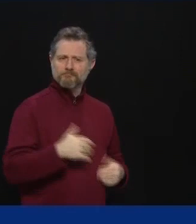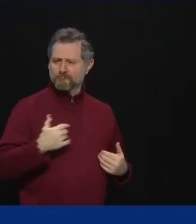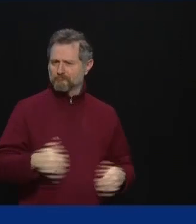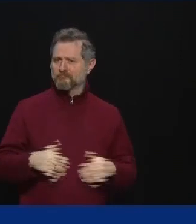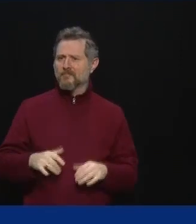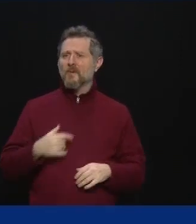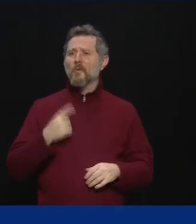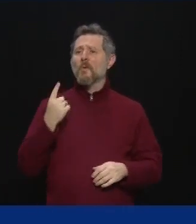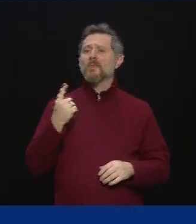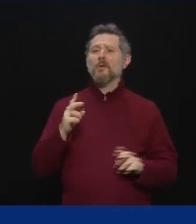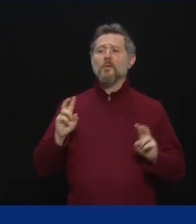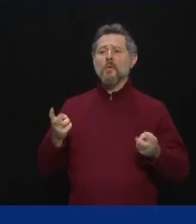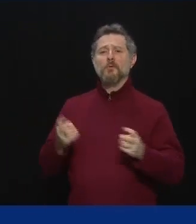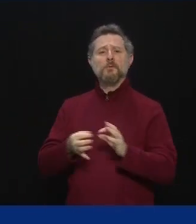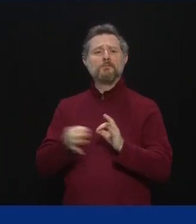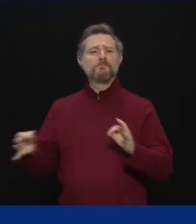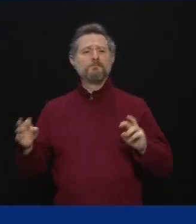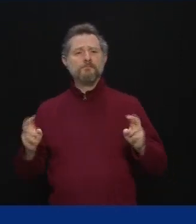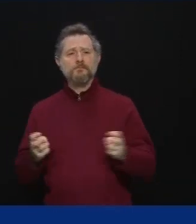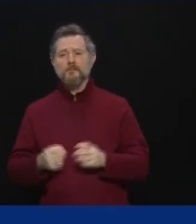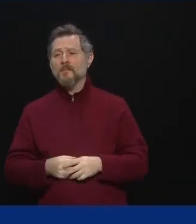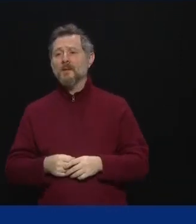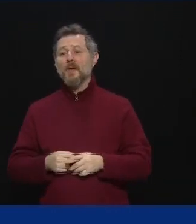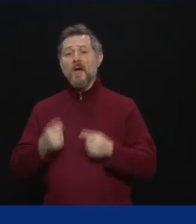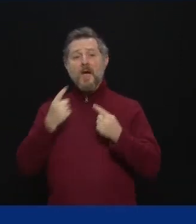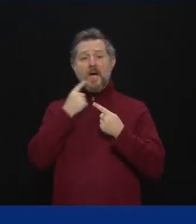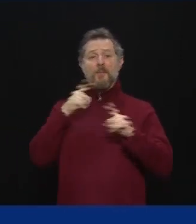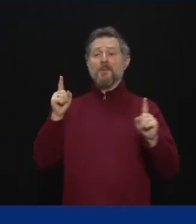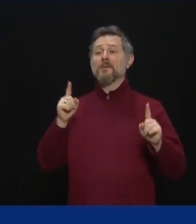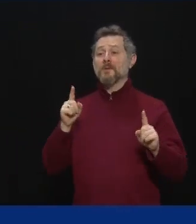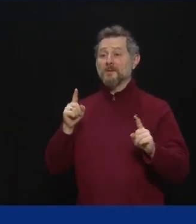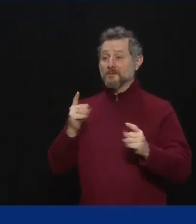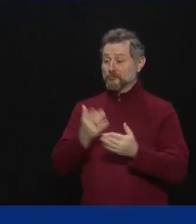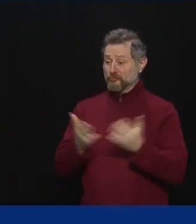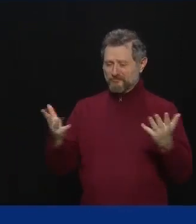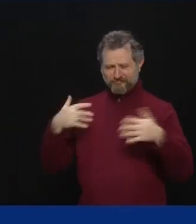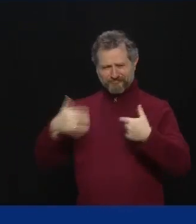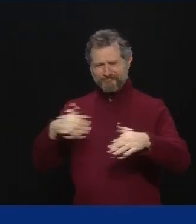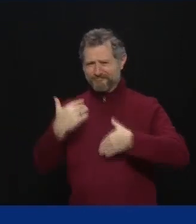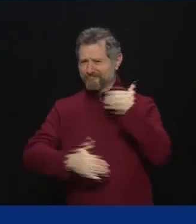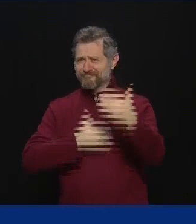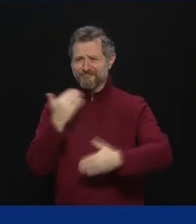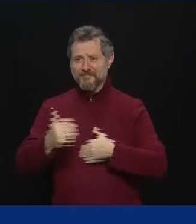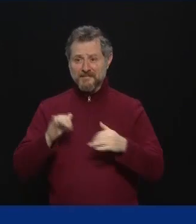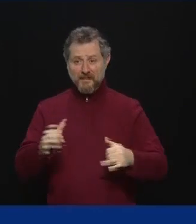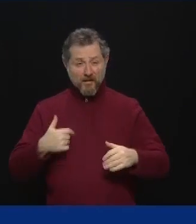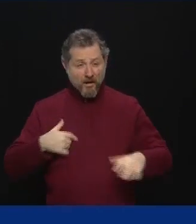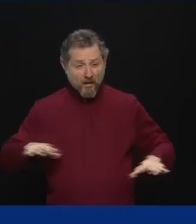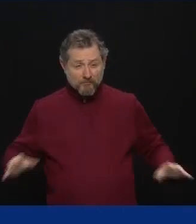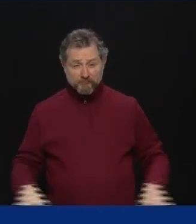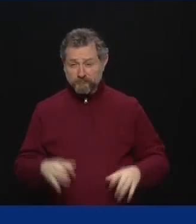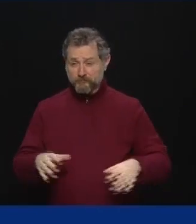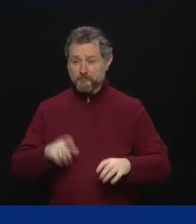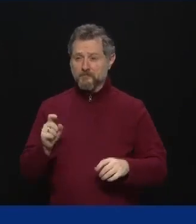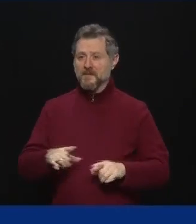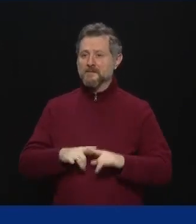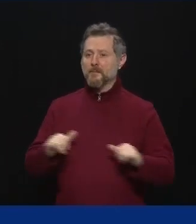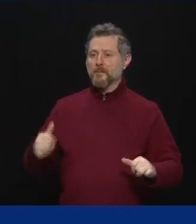MY HUSBAND, NEW YORK'S FIRST JAE, BILL HOCHUL, THE WIND BENEATH MY WINGS FOR SO LONG.